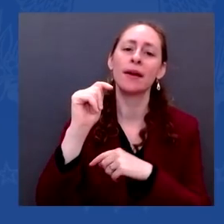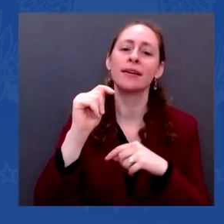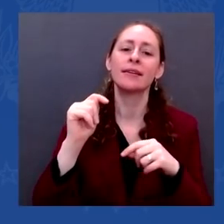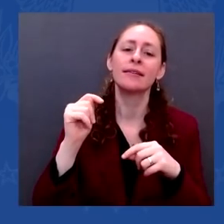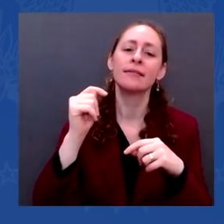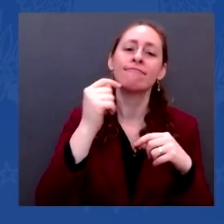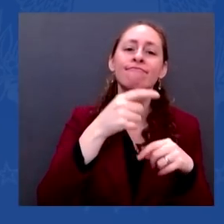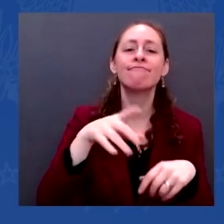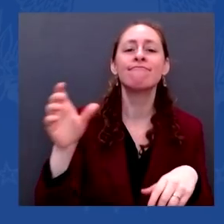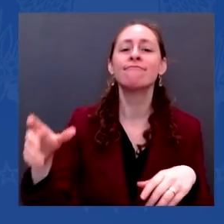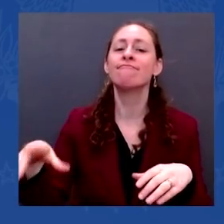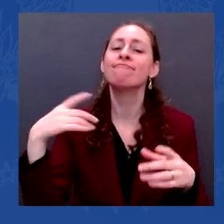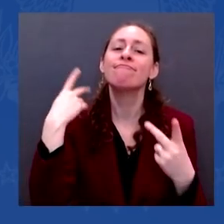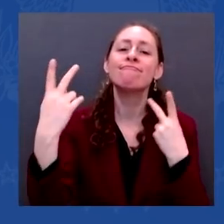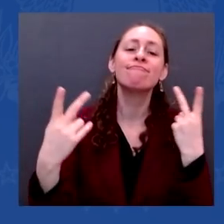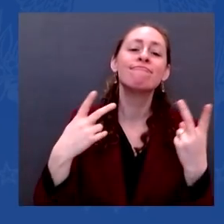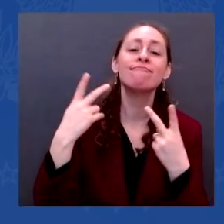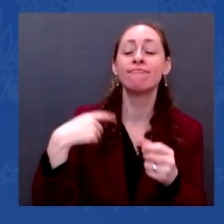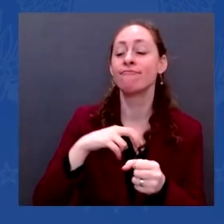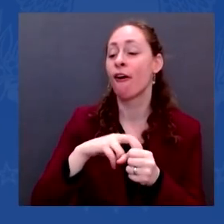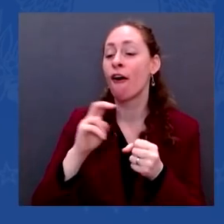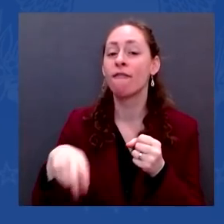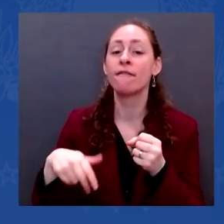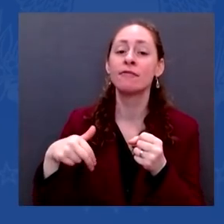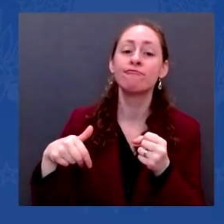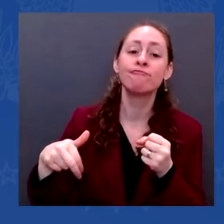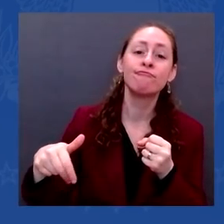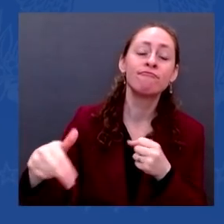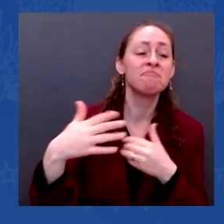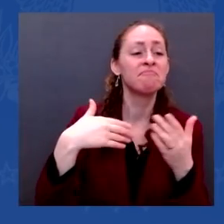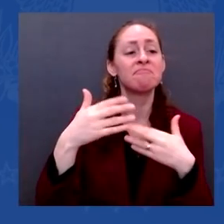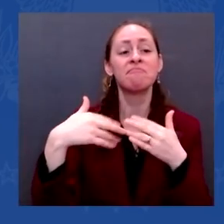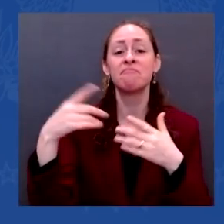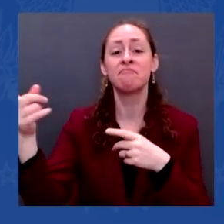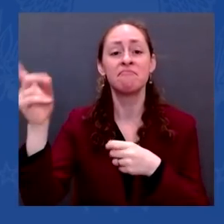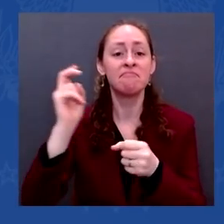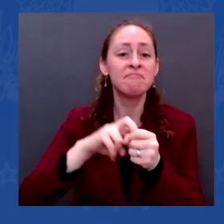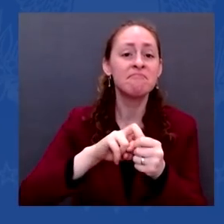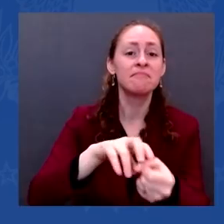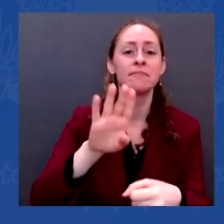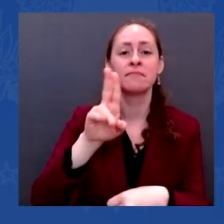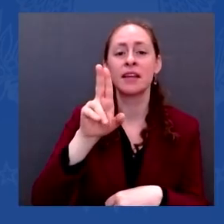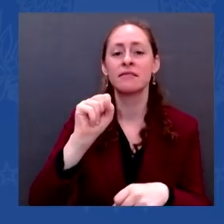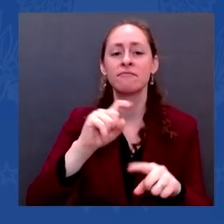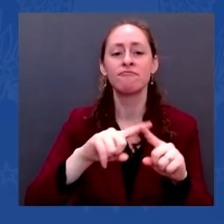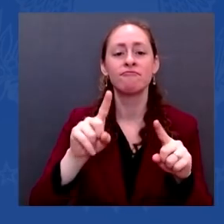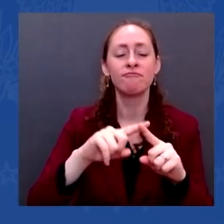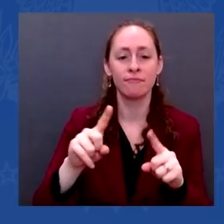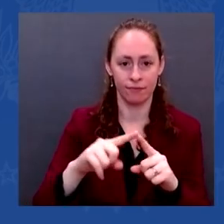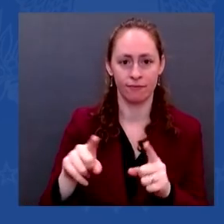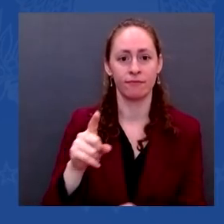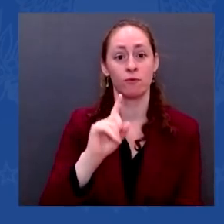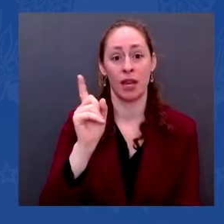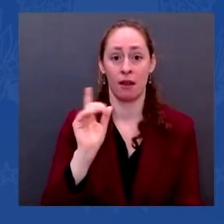And this is where I-95 runs parallel to these days. And I said, "Mom, why are all those kids" --